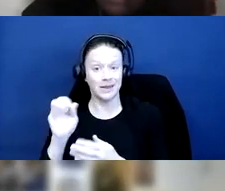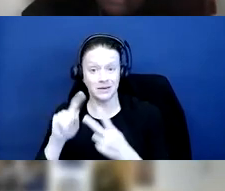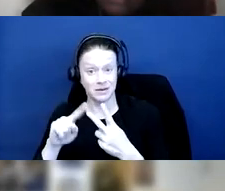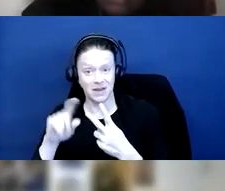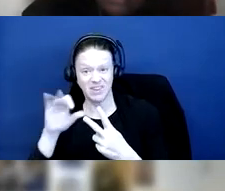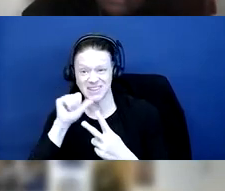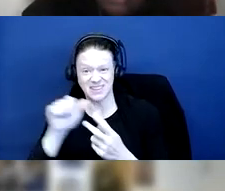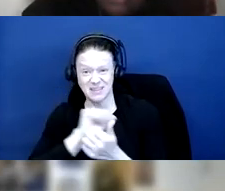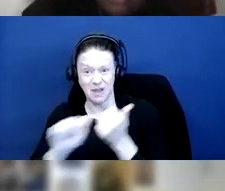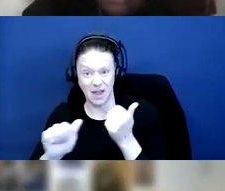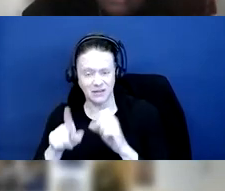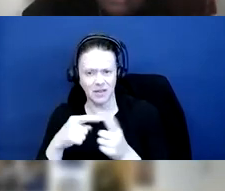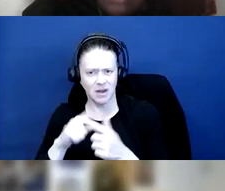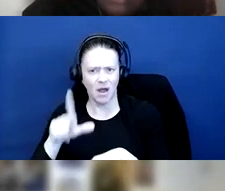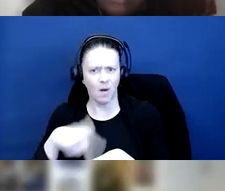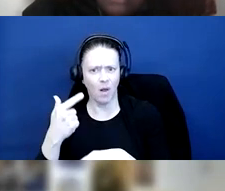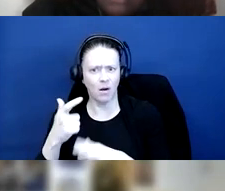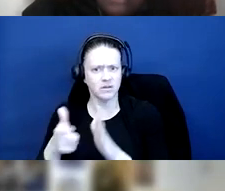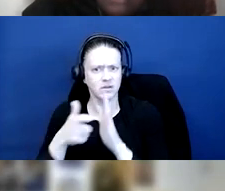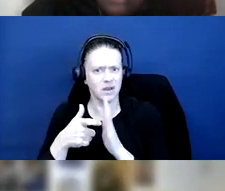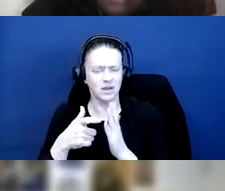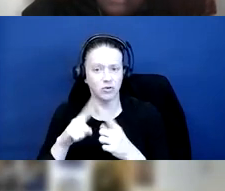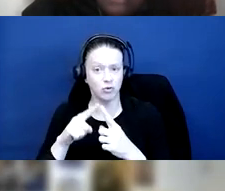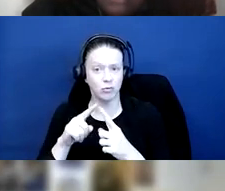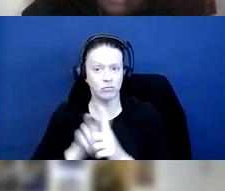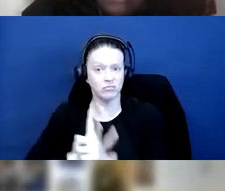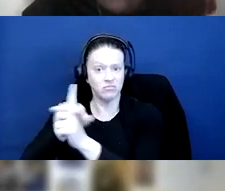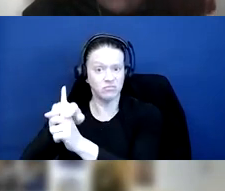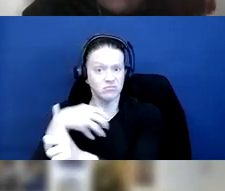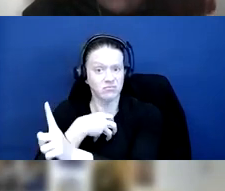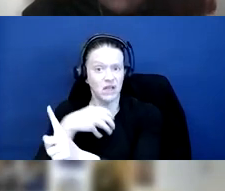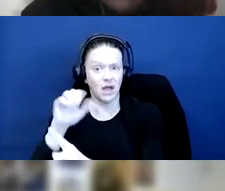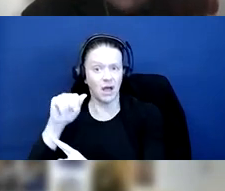how long it takes to appeal it and re-redo the bill again?